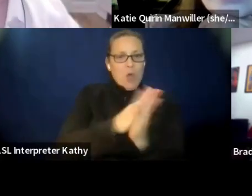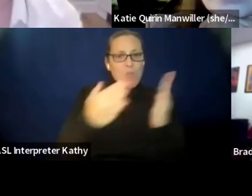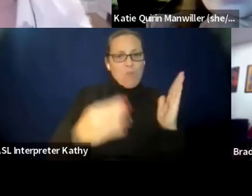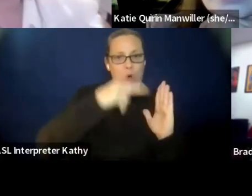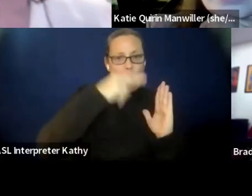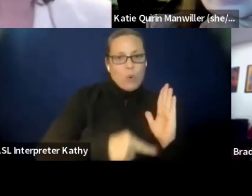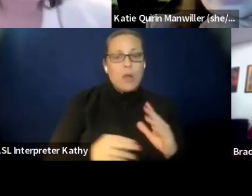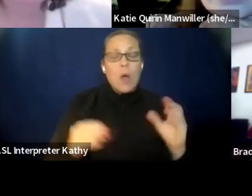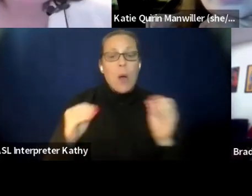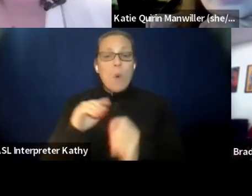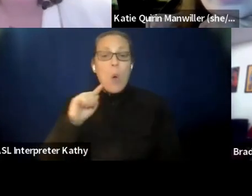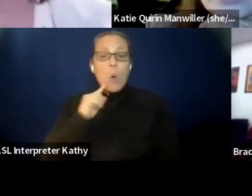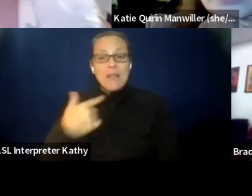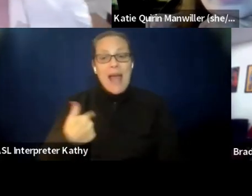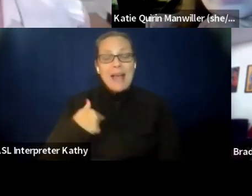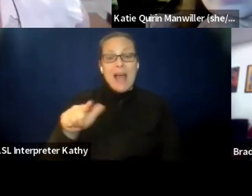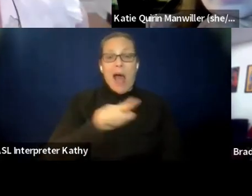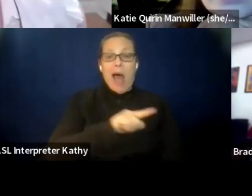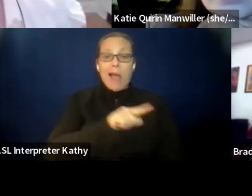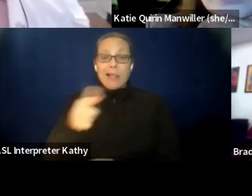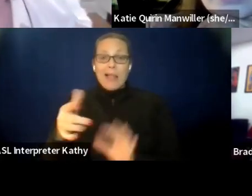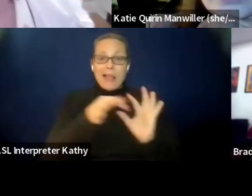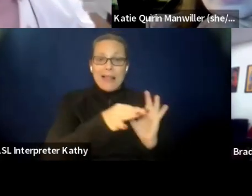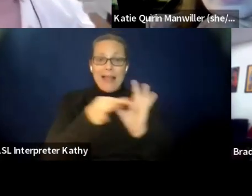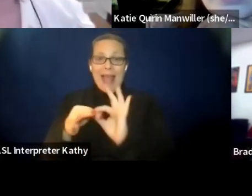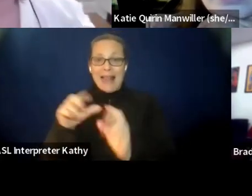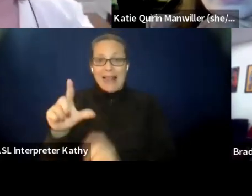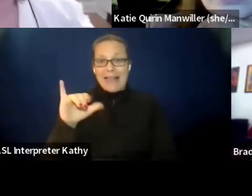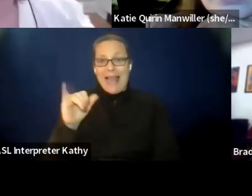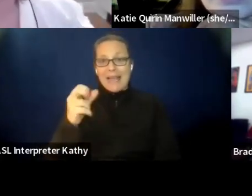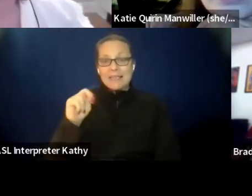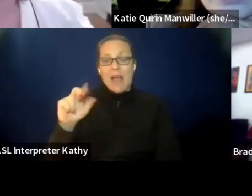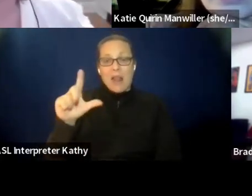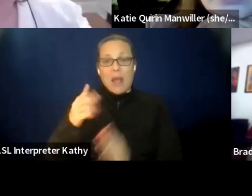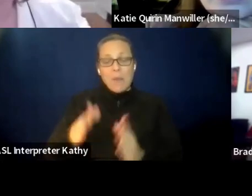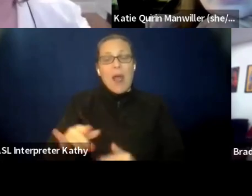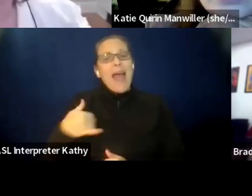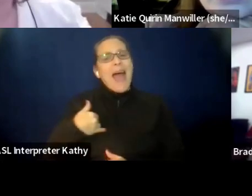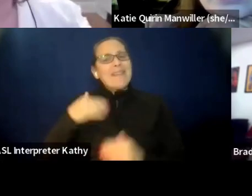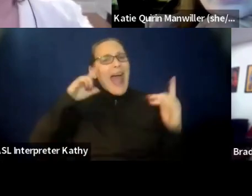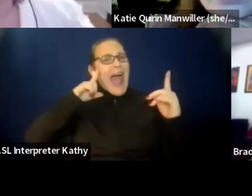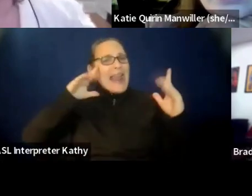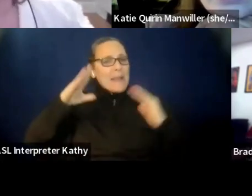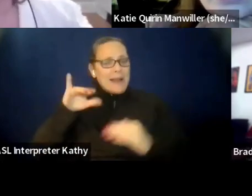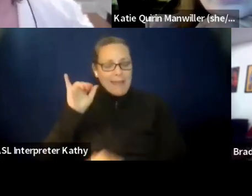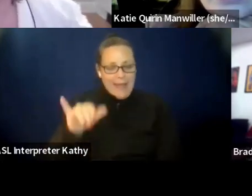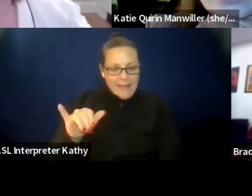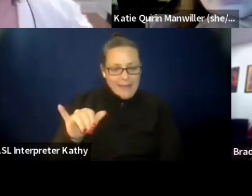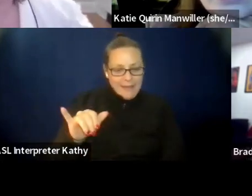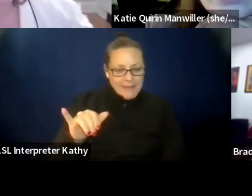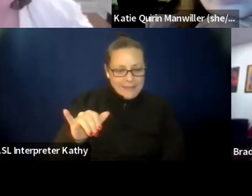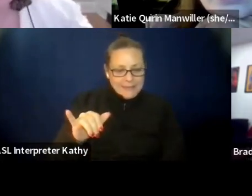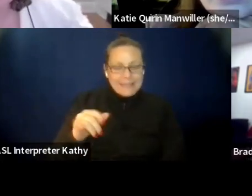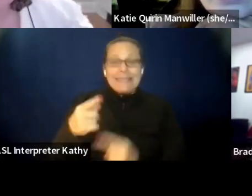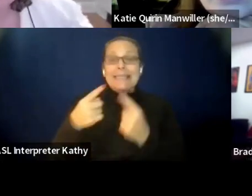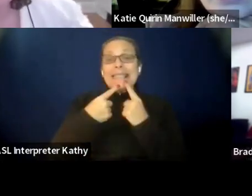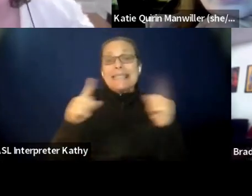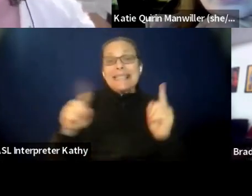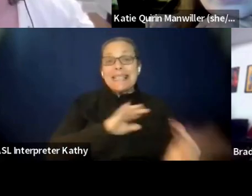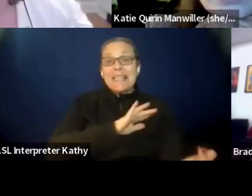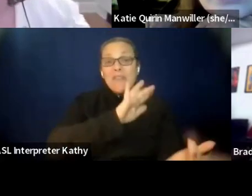to print reading. More seriously, as a liaison librarian,